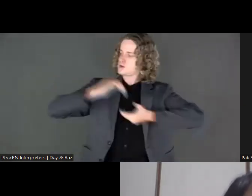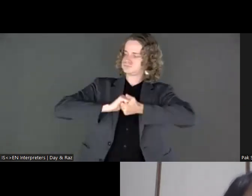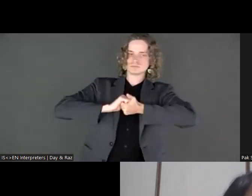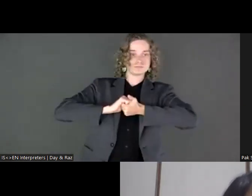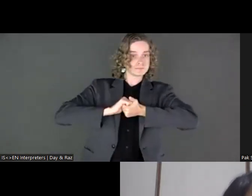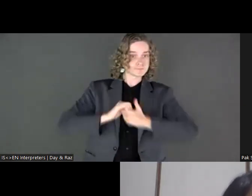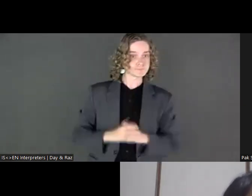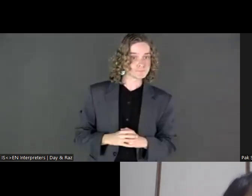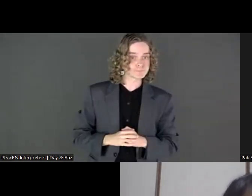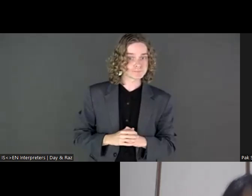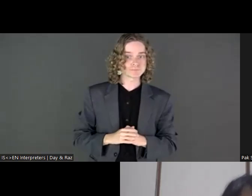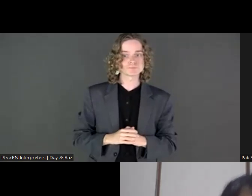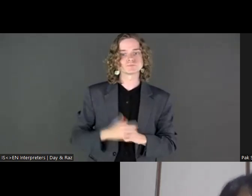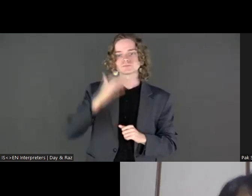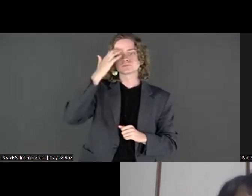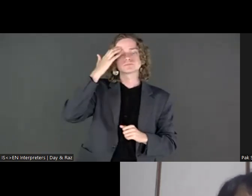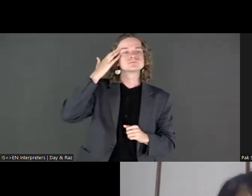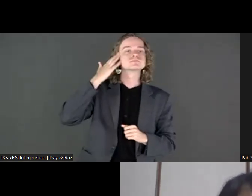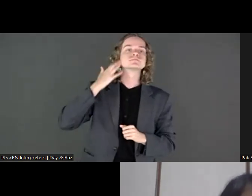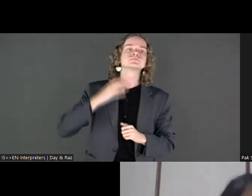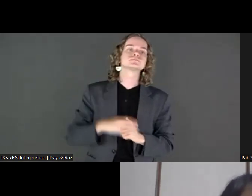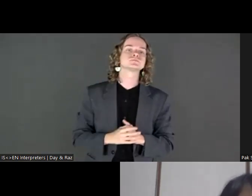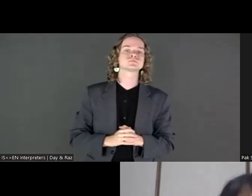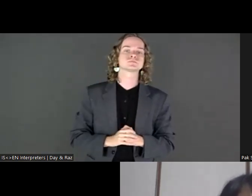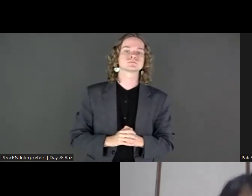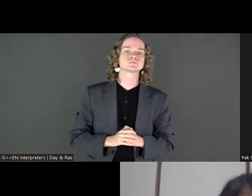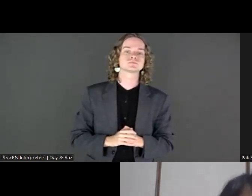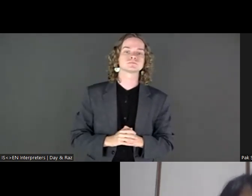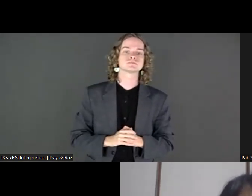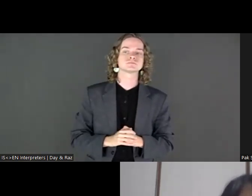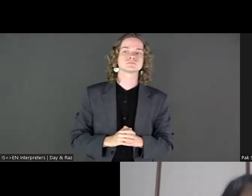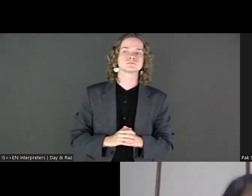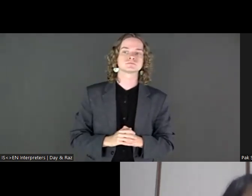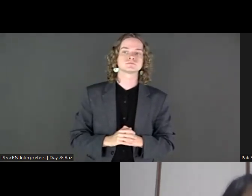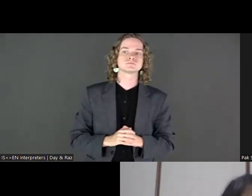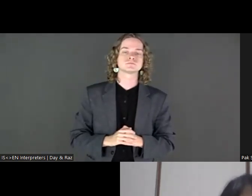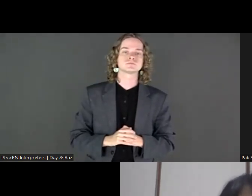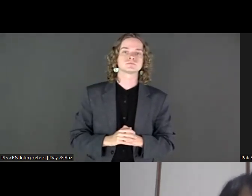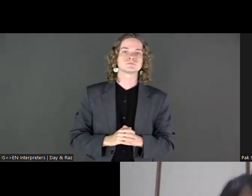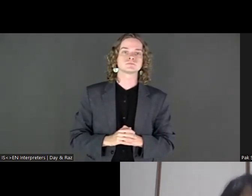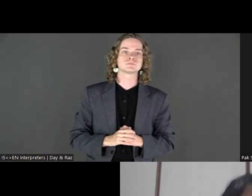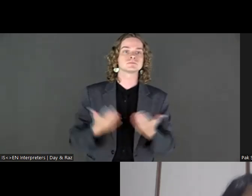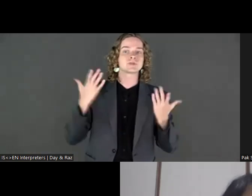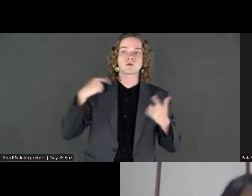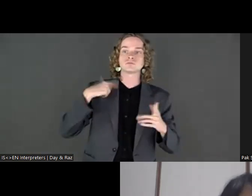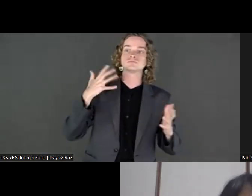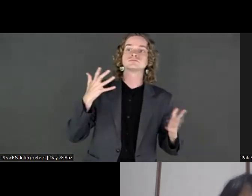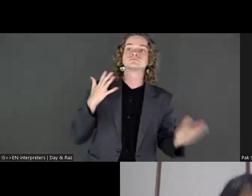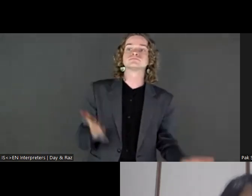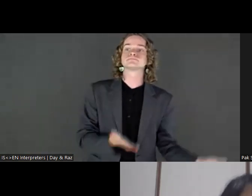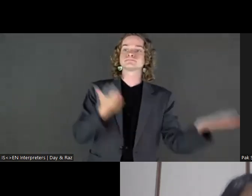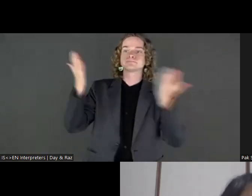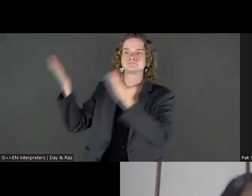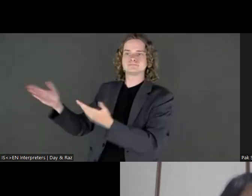companies. And I would like to pass the floor to Larissa, by the, by the south by this project